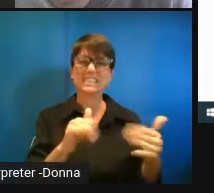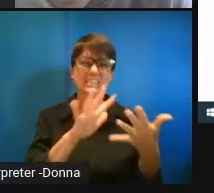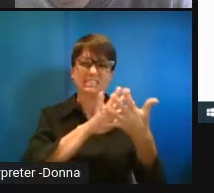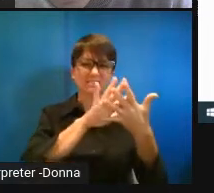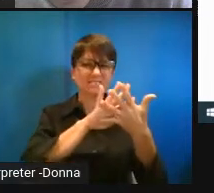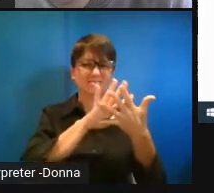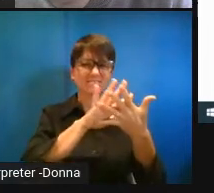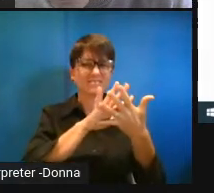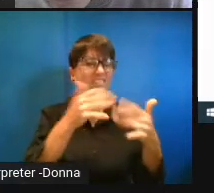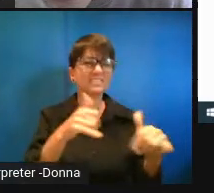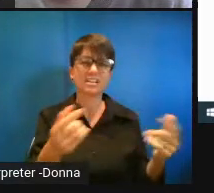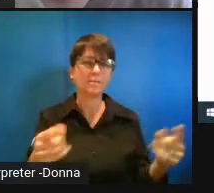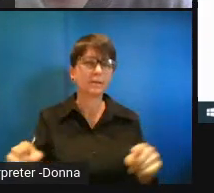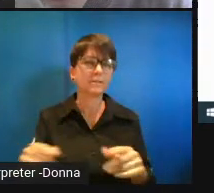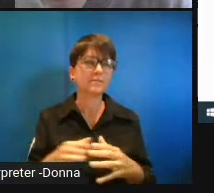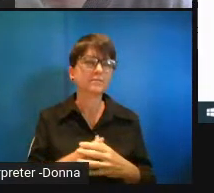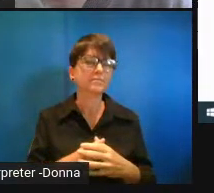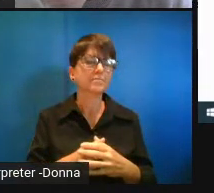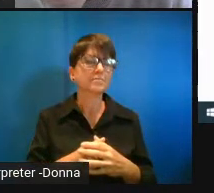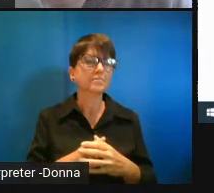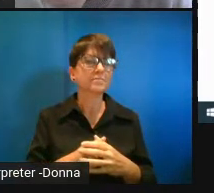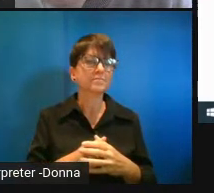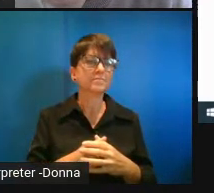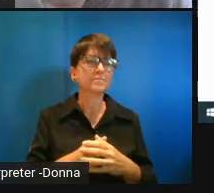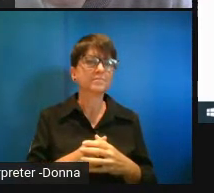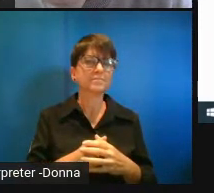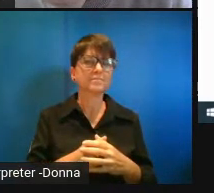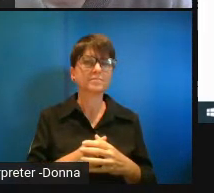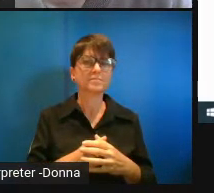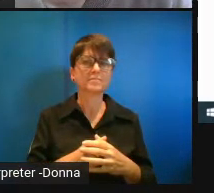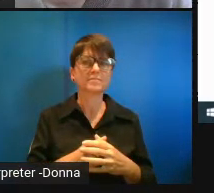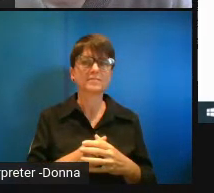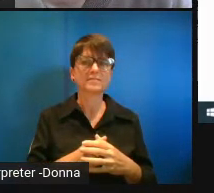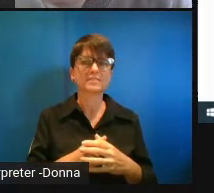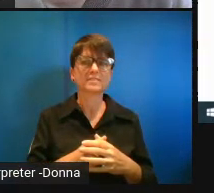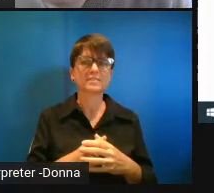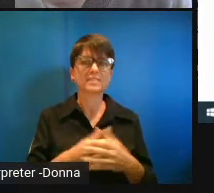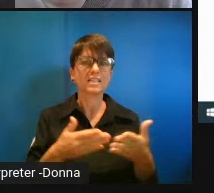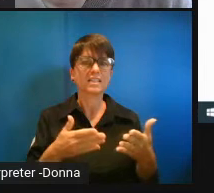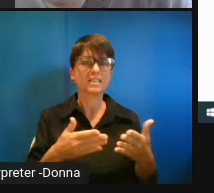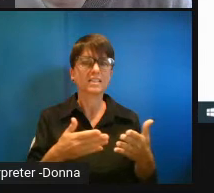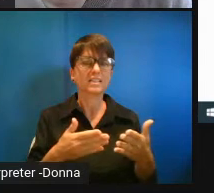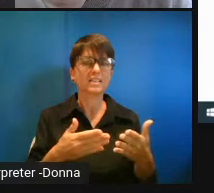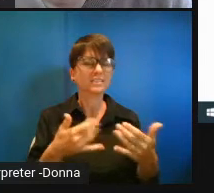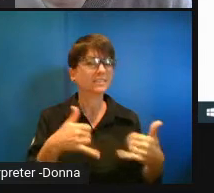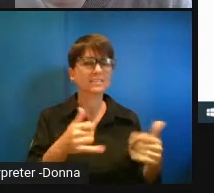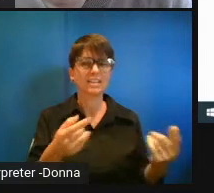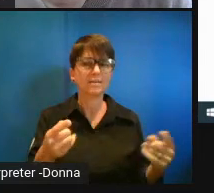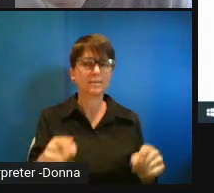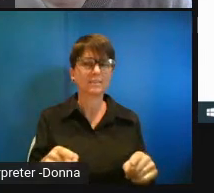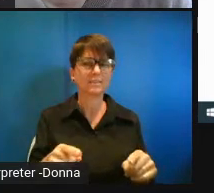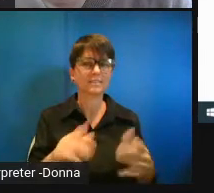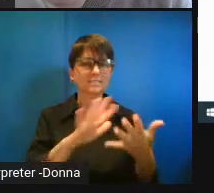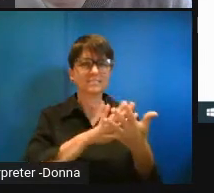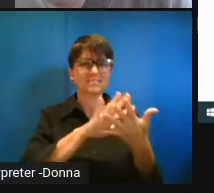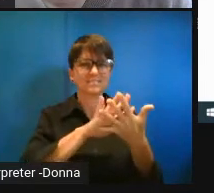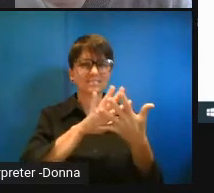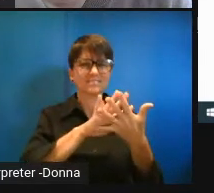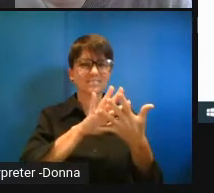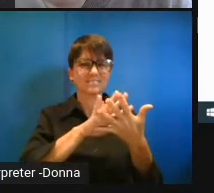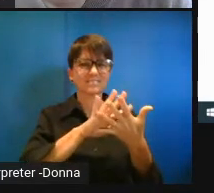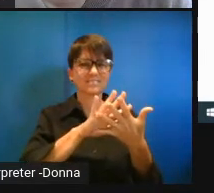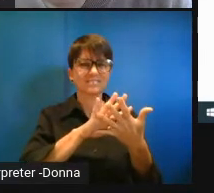ANNE-MIEKE: